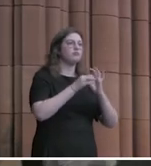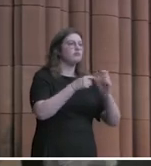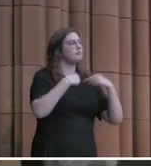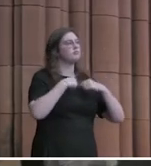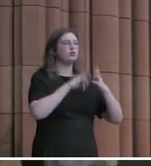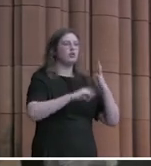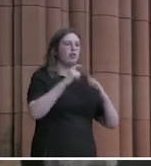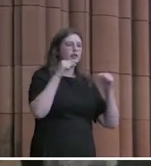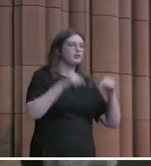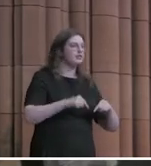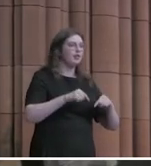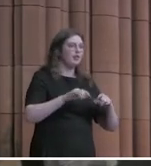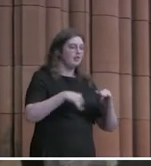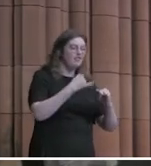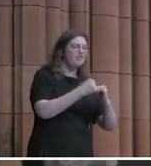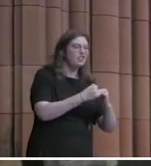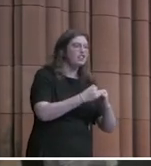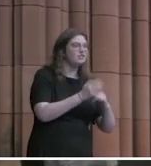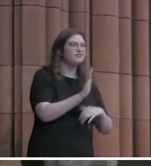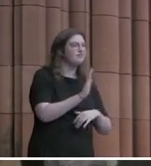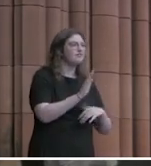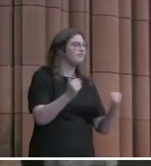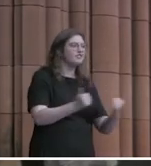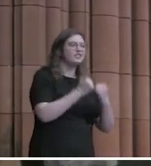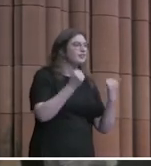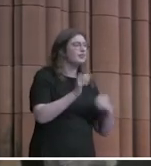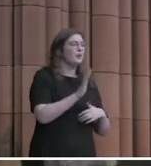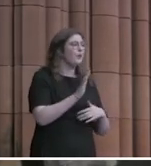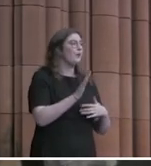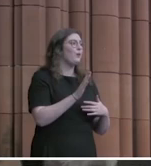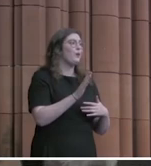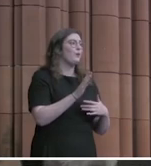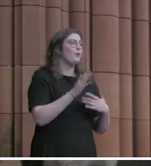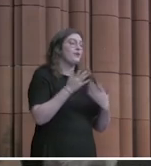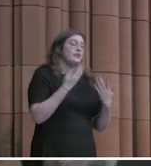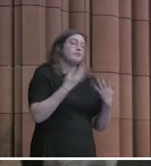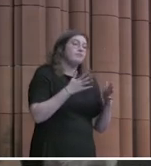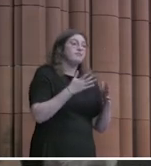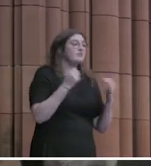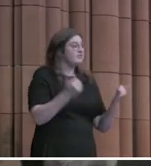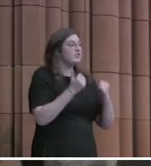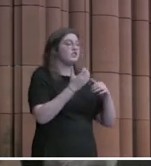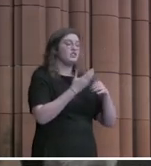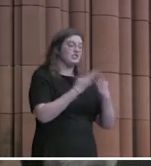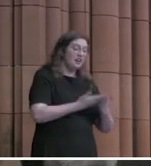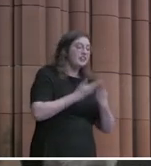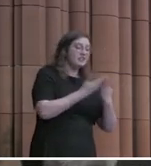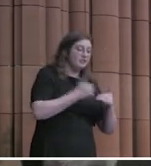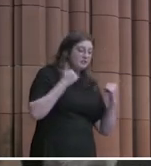because you're not coming to the end of a journey. But yeah, you are students, you're graduands, but as soon as you're cat,